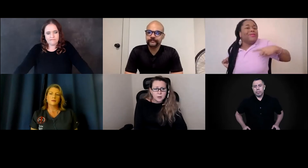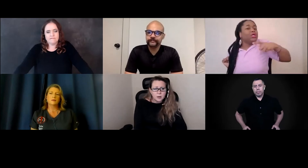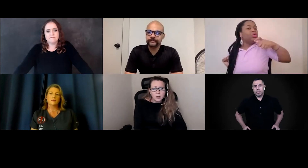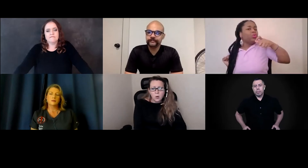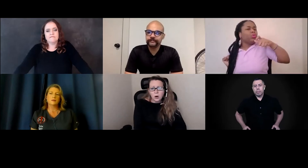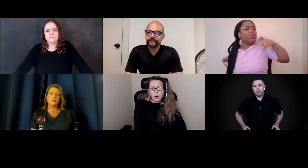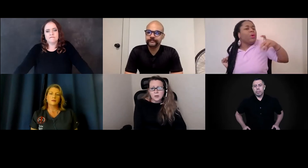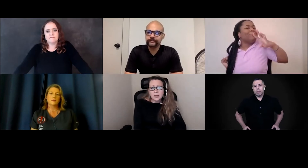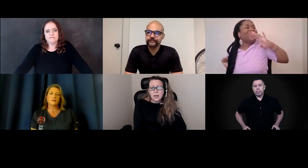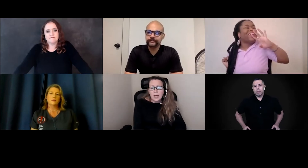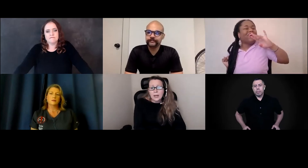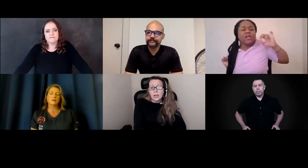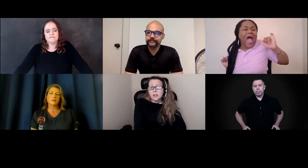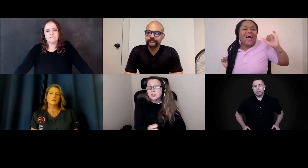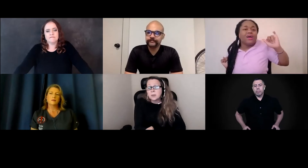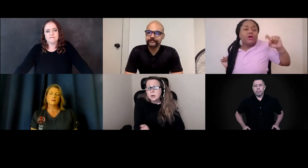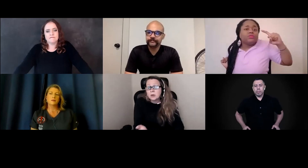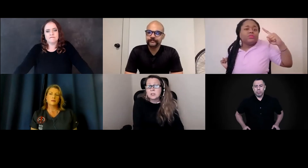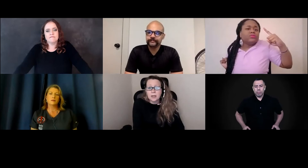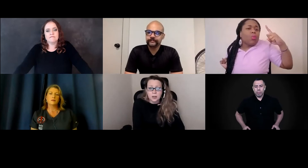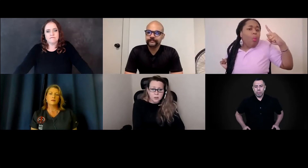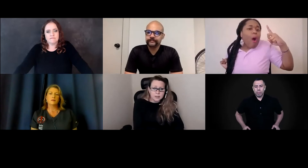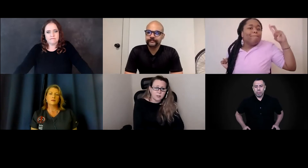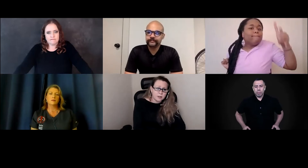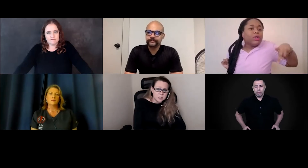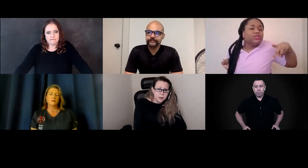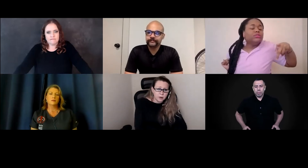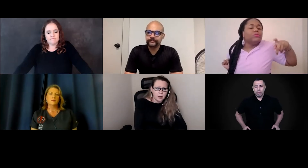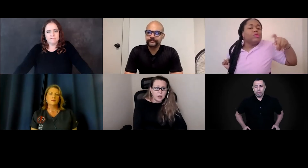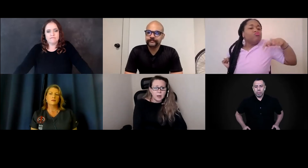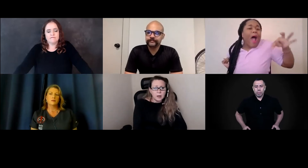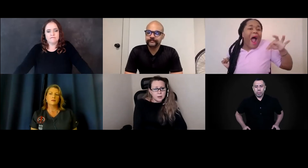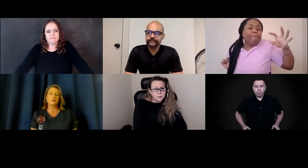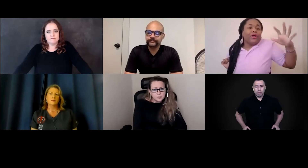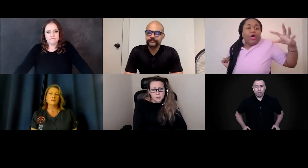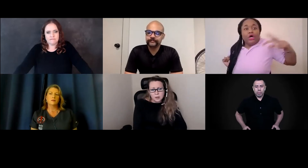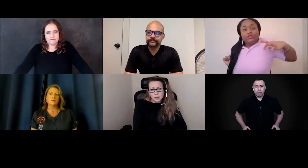Or I'll say can you tell me who is speaking could you identify the speaker.